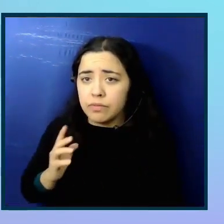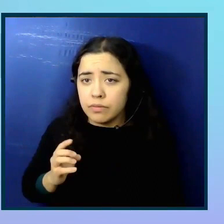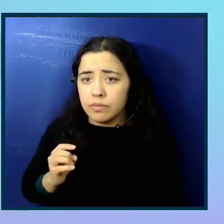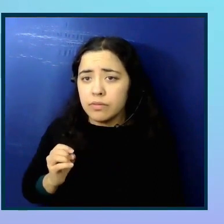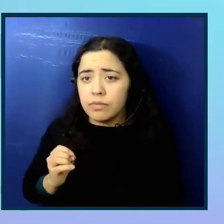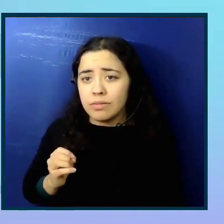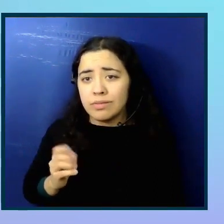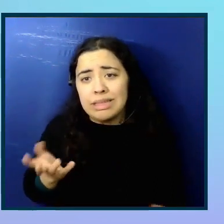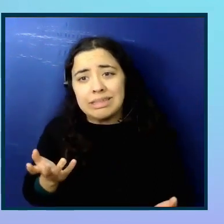It's important.